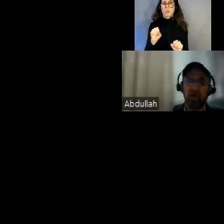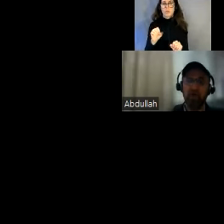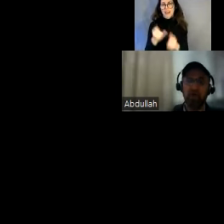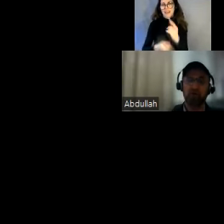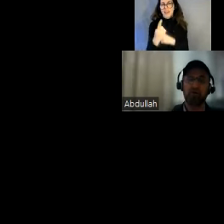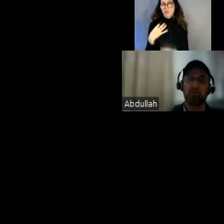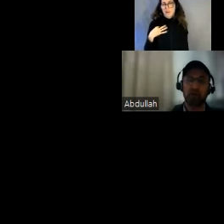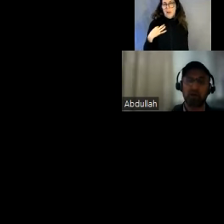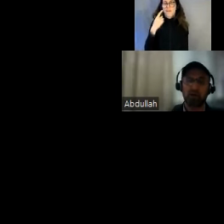a normal payroll cycle. And then they would apply to WSID pay their attendants, they add the vacation pay. But you the vacation pay. But you cannot apply for reimbursement a normal payroll cycle. And then they would apply to WSID You can only apply for a maximum of $200 per day. If of the vacation pay portion. You can only apply for a